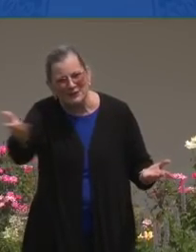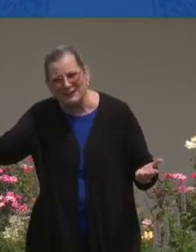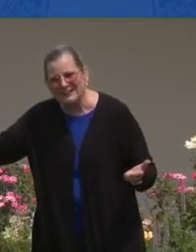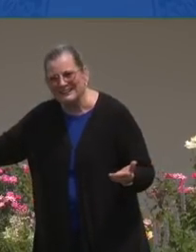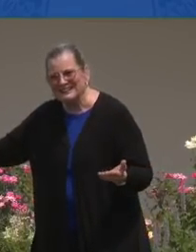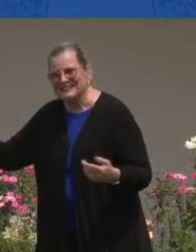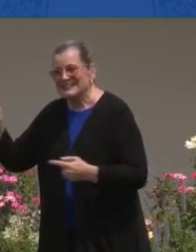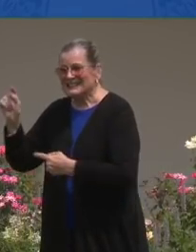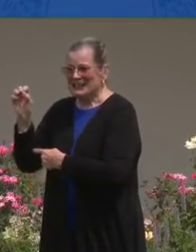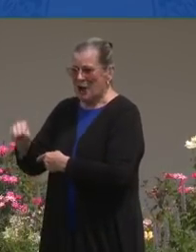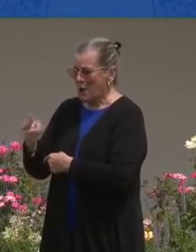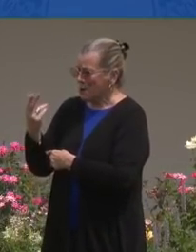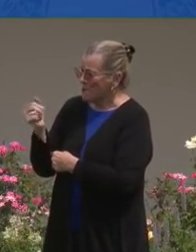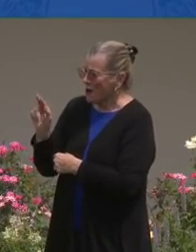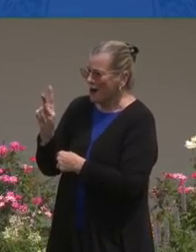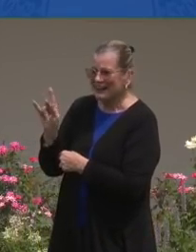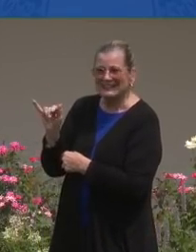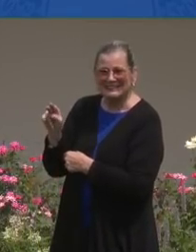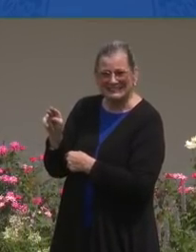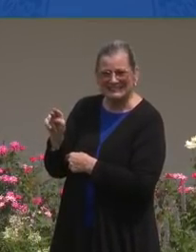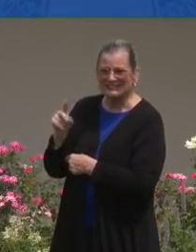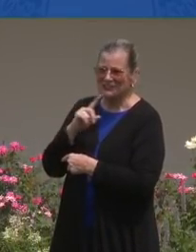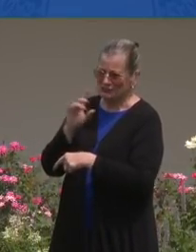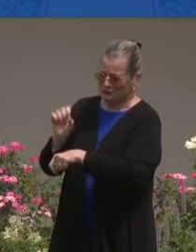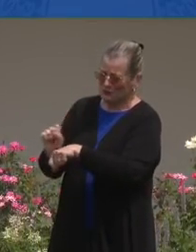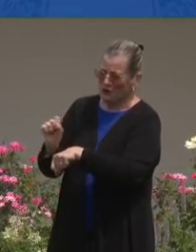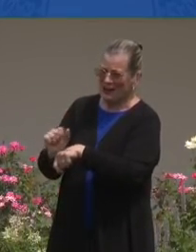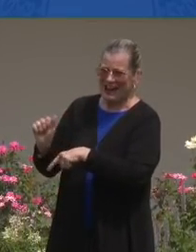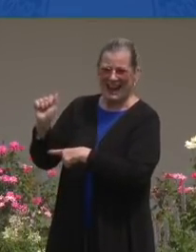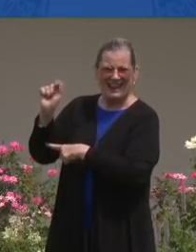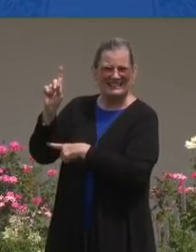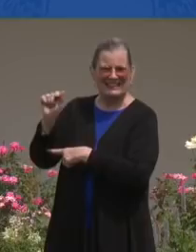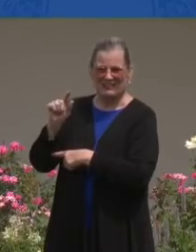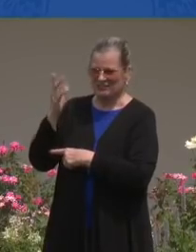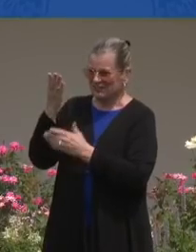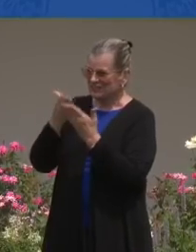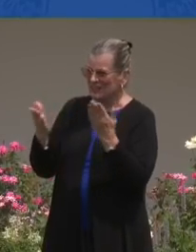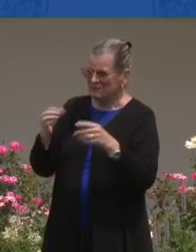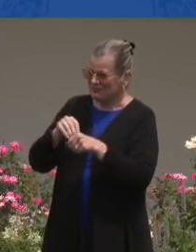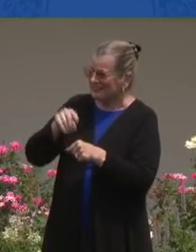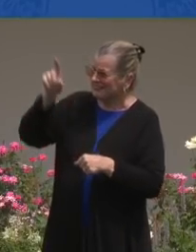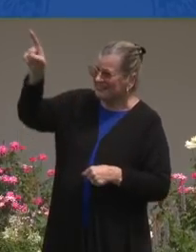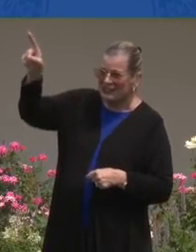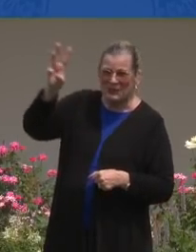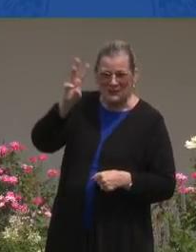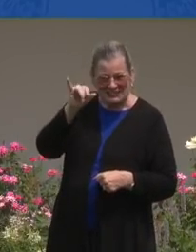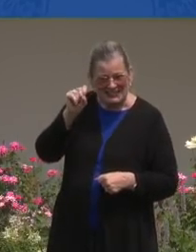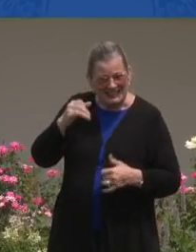doing something up there and didn't explain exactly what. There's still more with us that are here in spirit